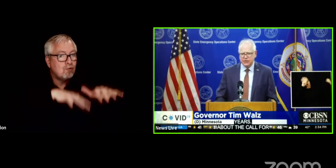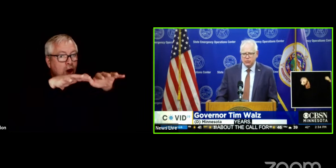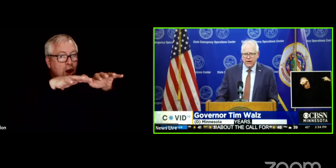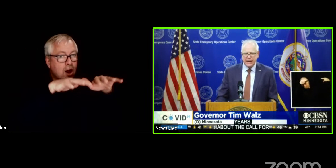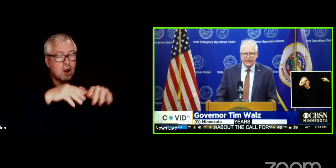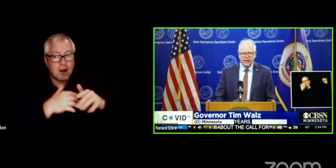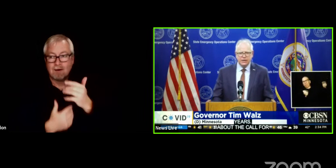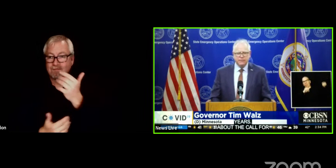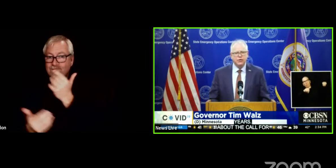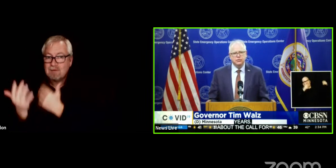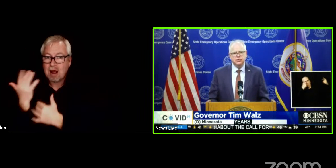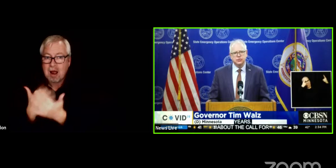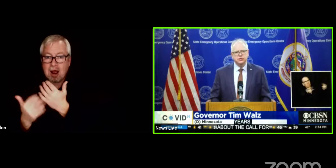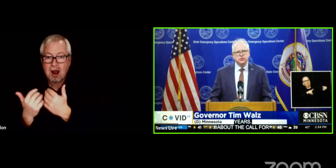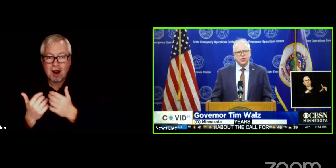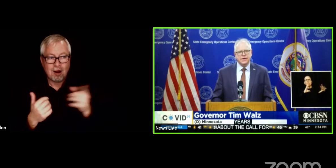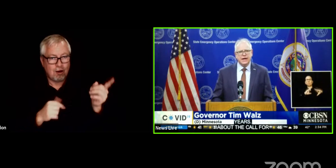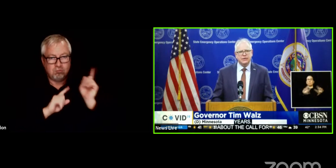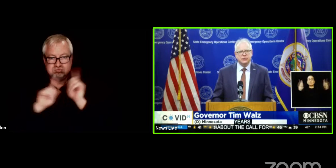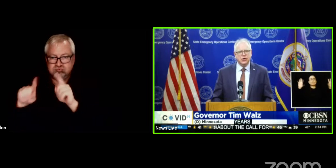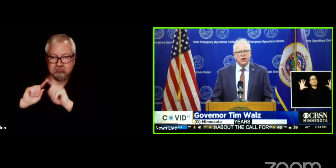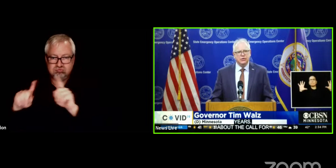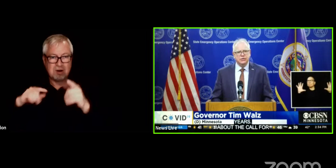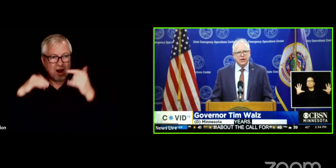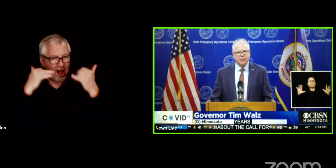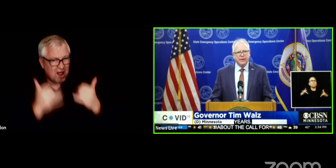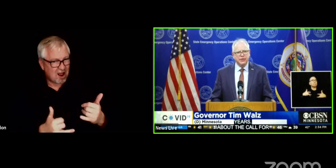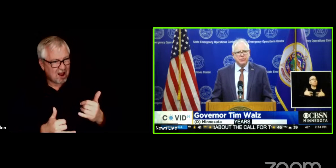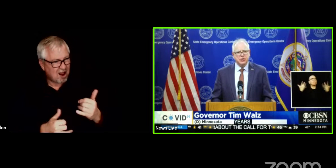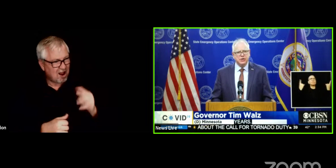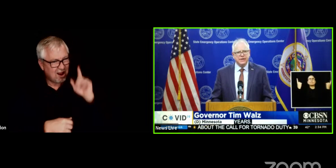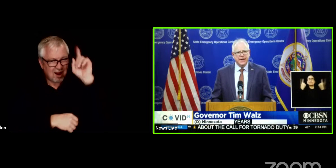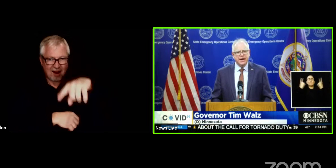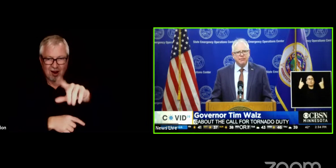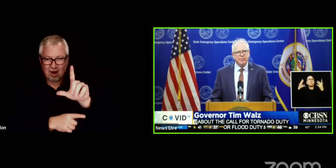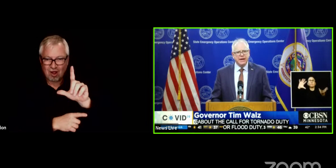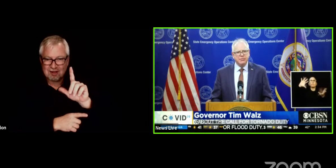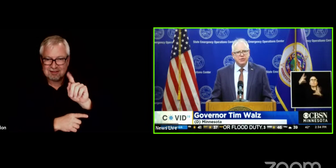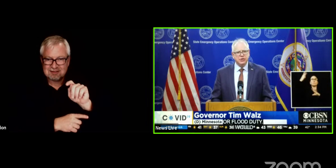YOU'RE RIGHT, THE FOLKS WHO CHOOSE TO JOIN THE NATIONAL GUARD CARE ABOUT THEIR COMMUNITY. THEY COME FROM THAT COMMUNITY.